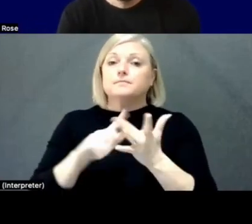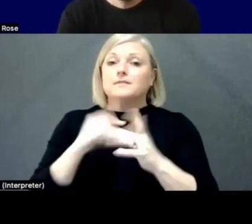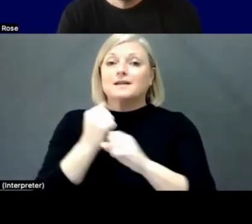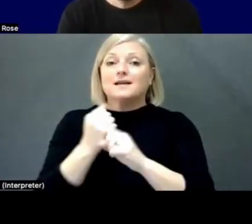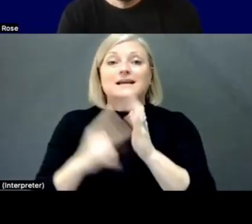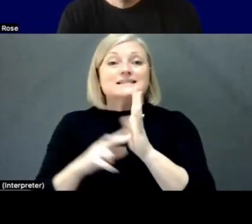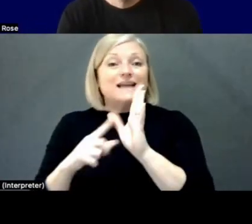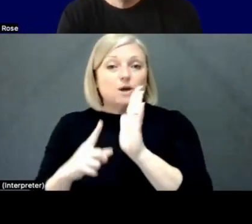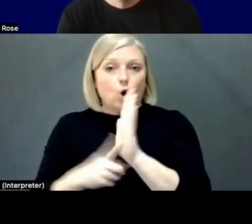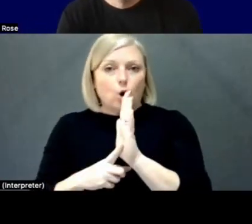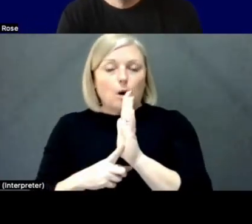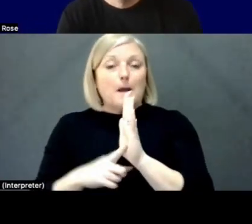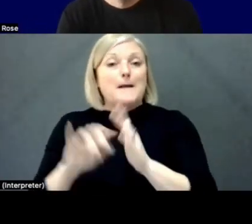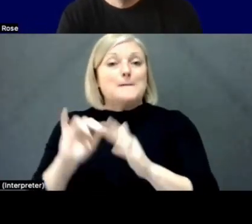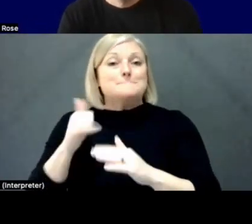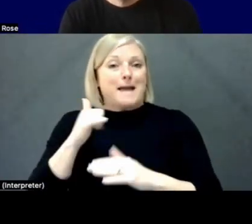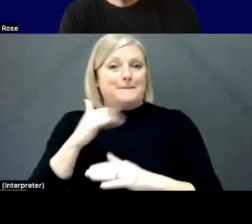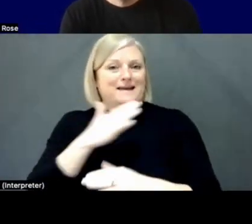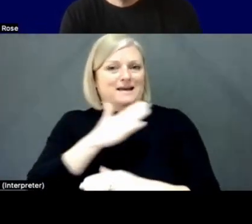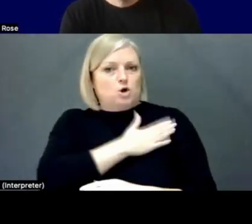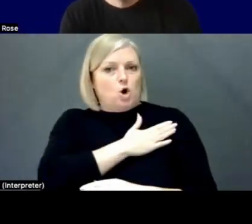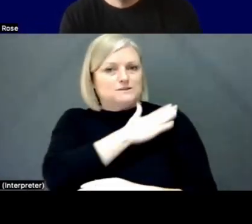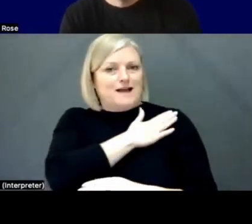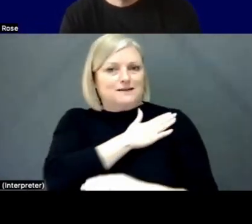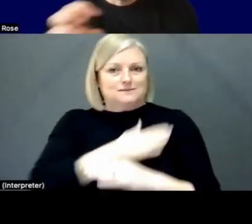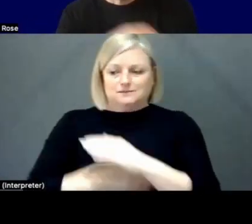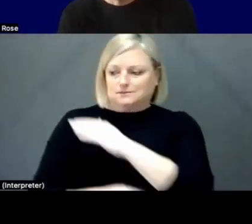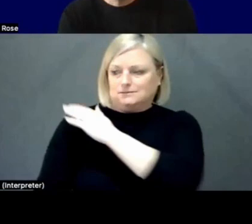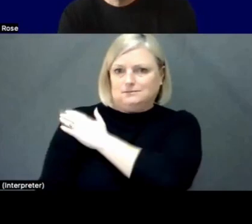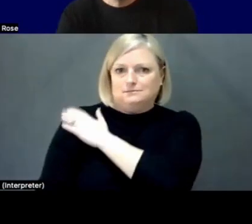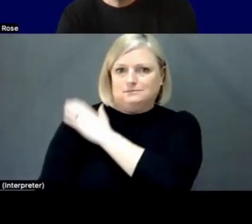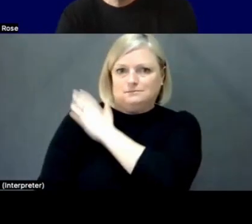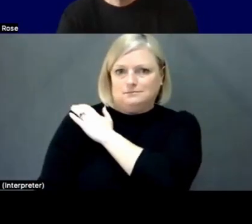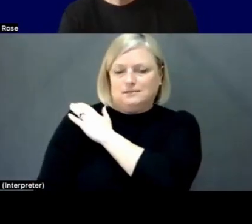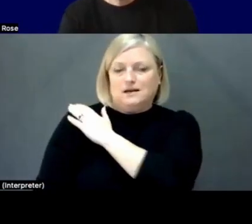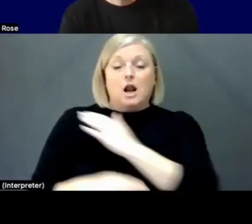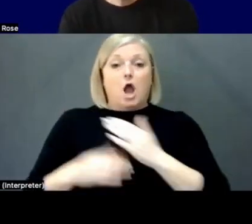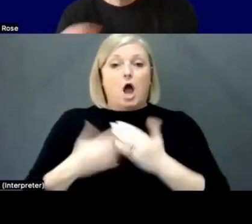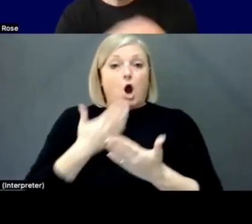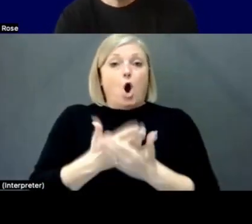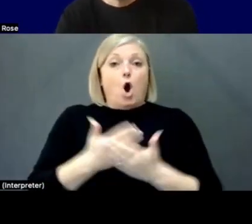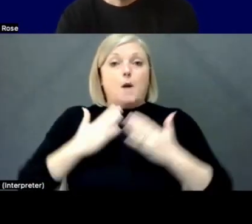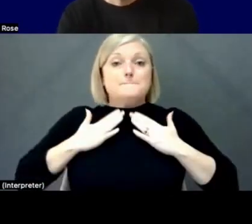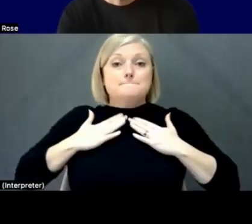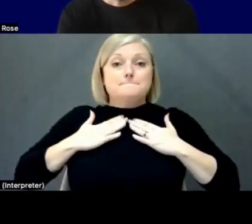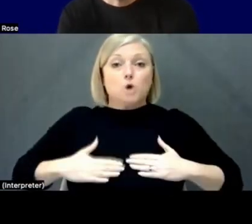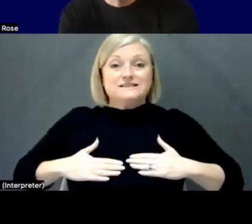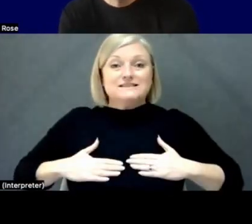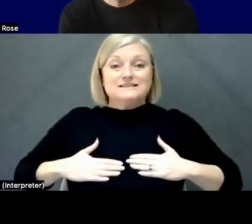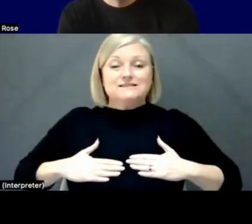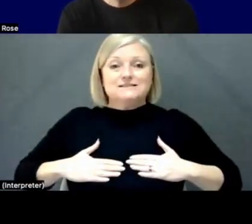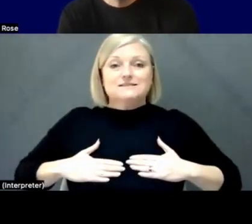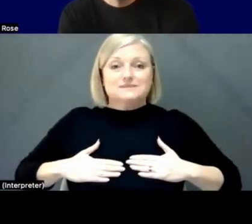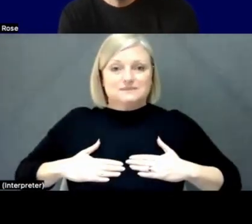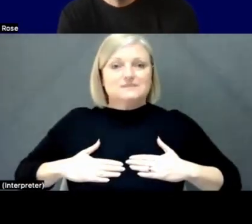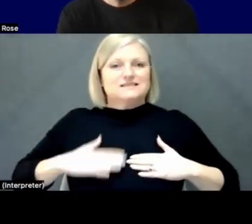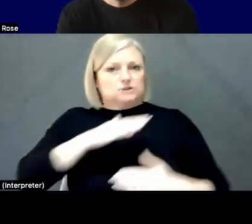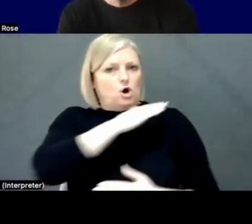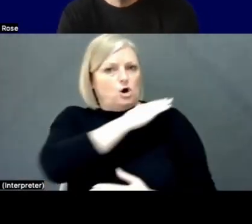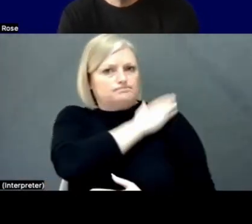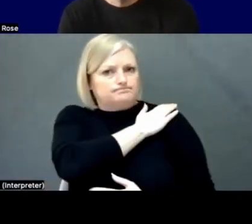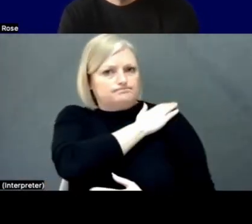We have things that we will call 'on body signs', where the actual signs are made directly on to the body.